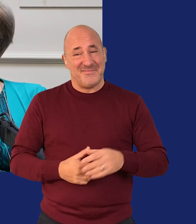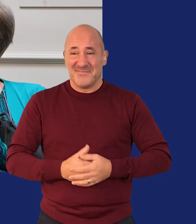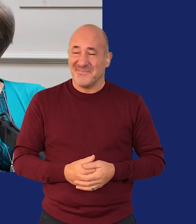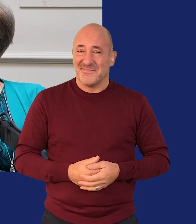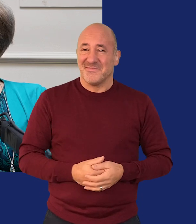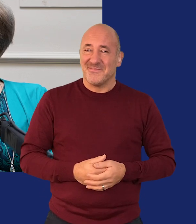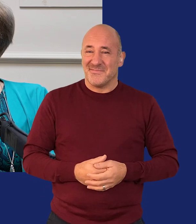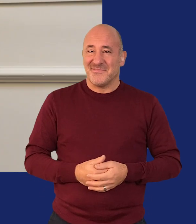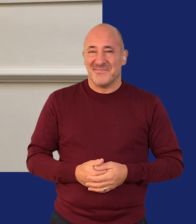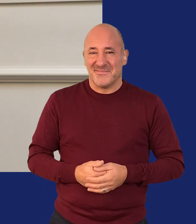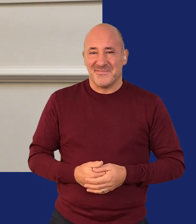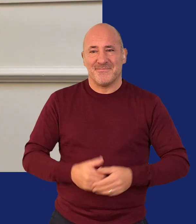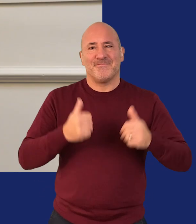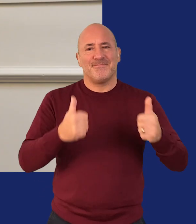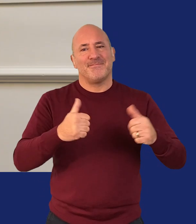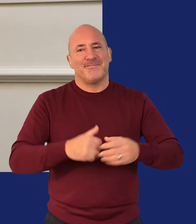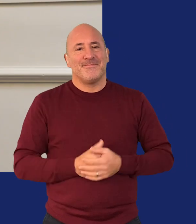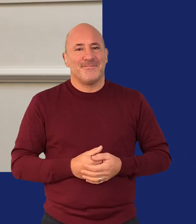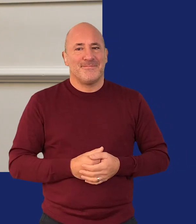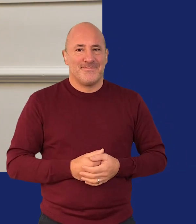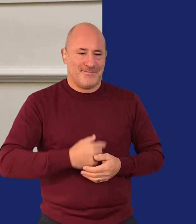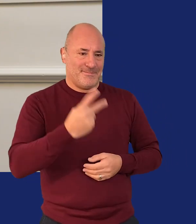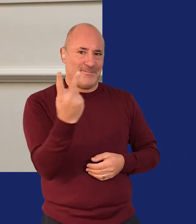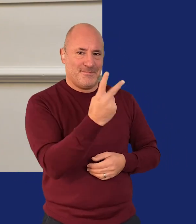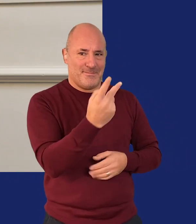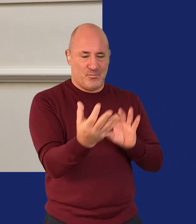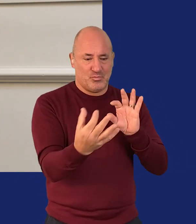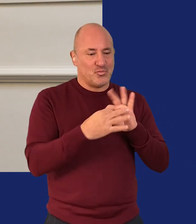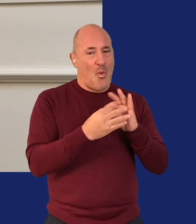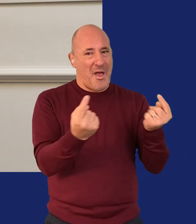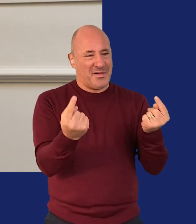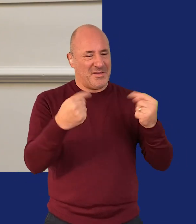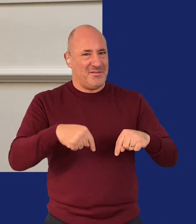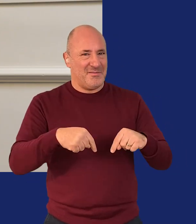Yeah. Um, um, like, uh.